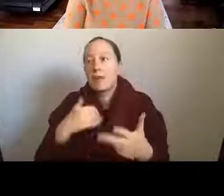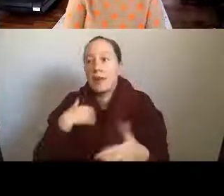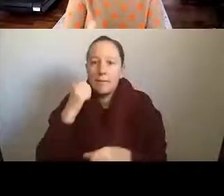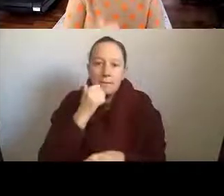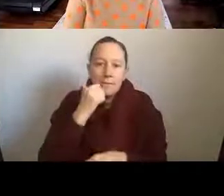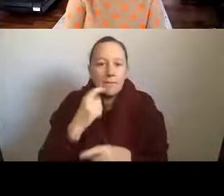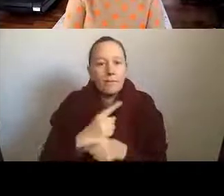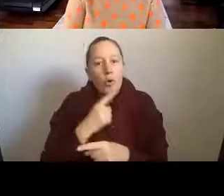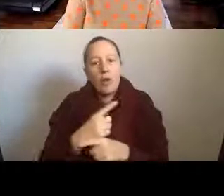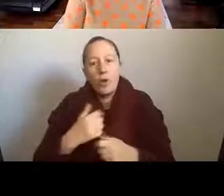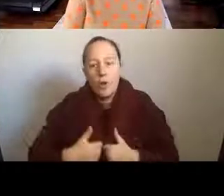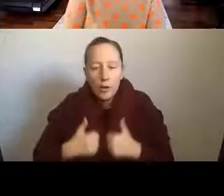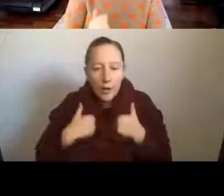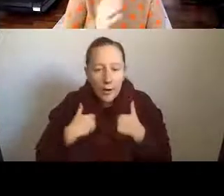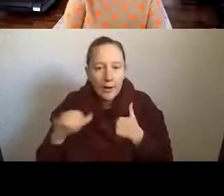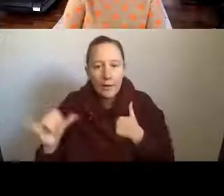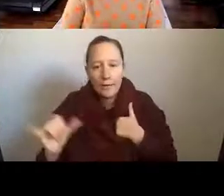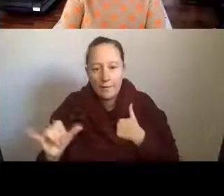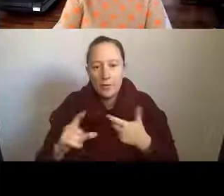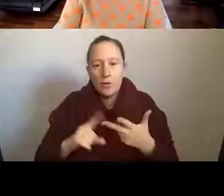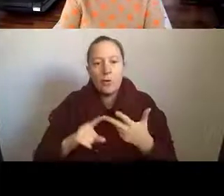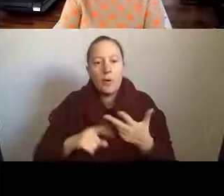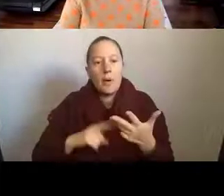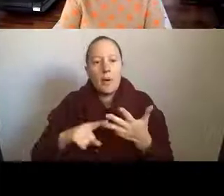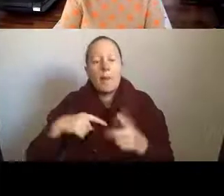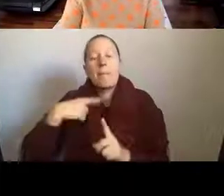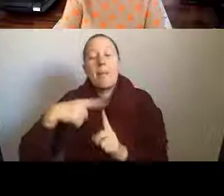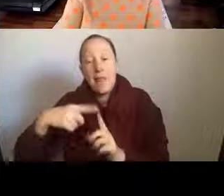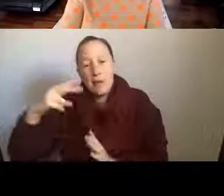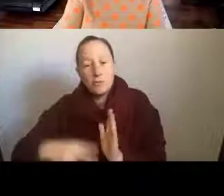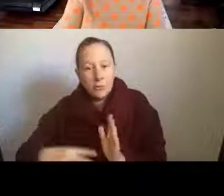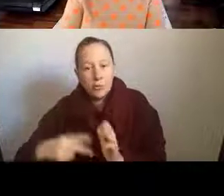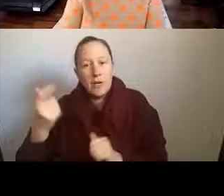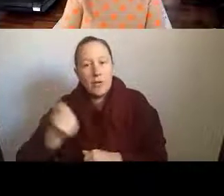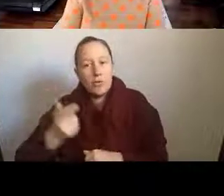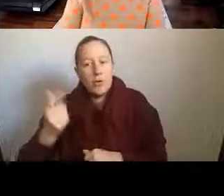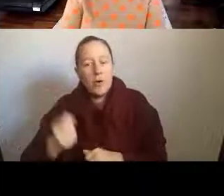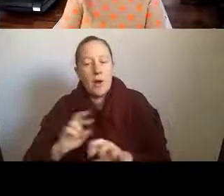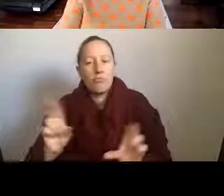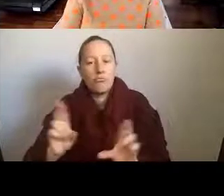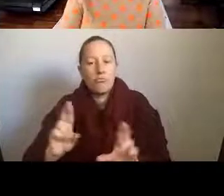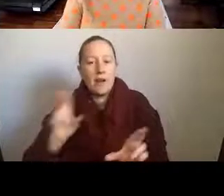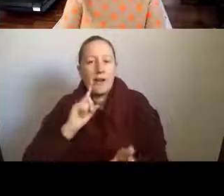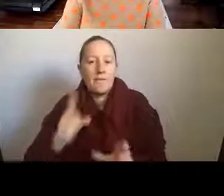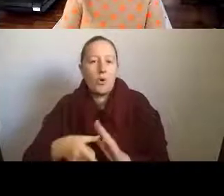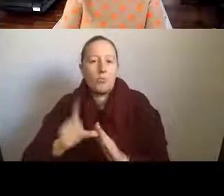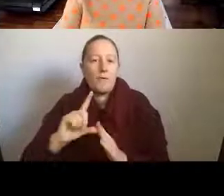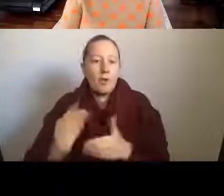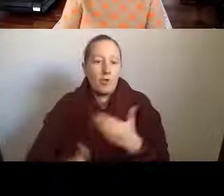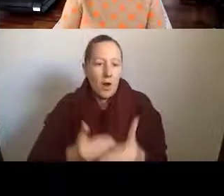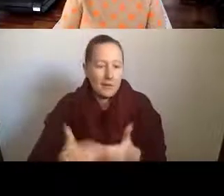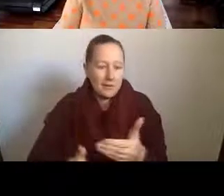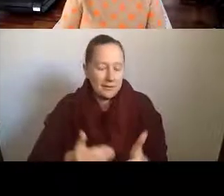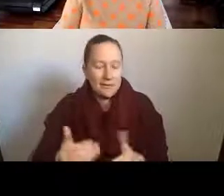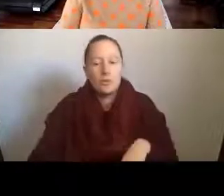and on top of that, they're reading a bunch of grants to get ready for the review. So, you want to make your application